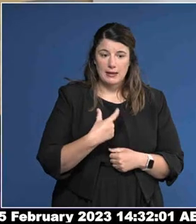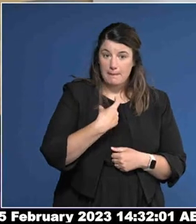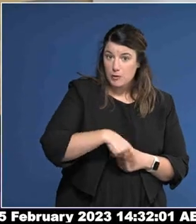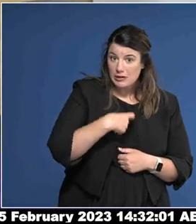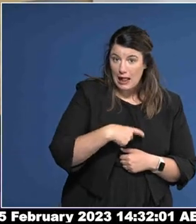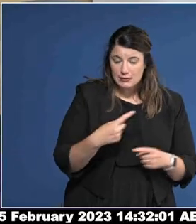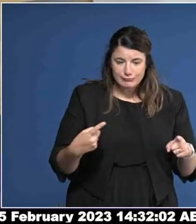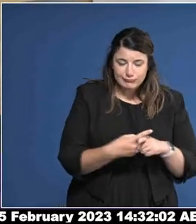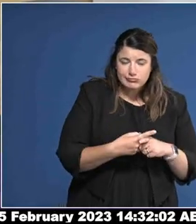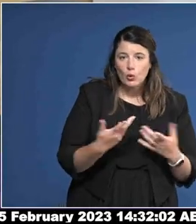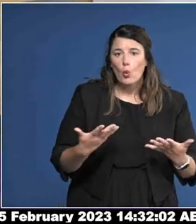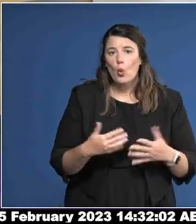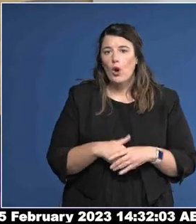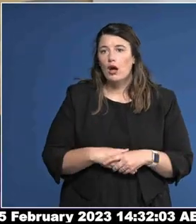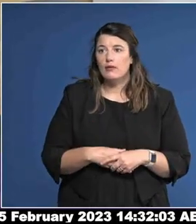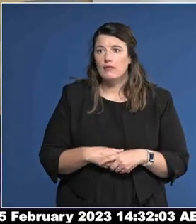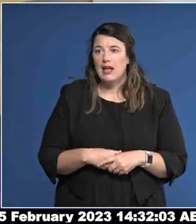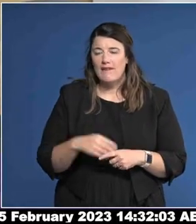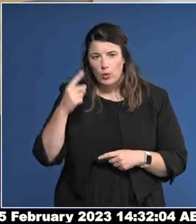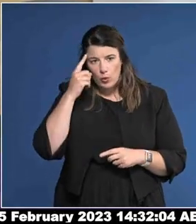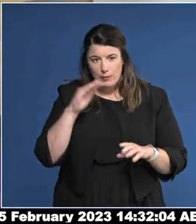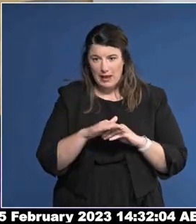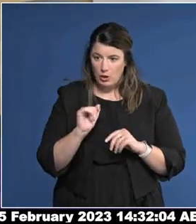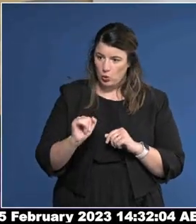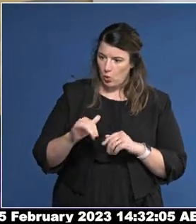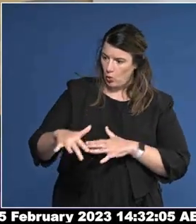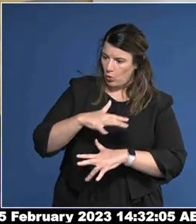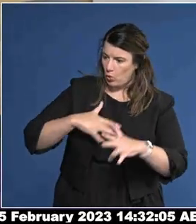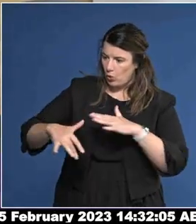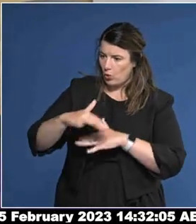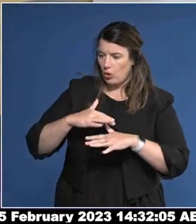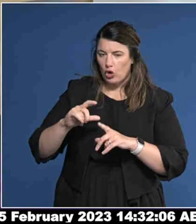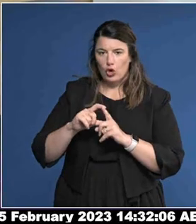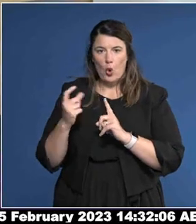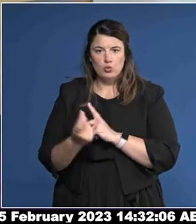But have you looked at, within the culture of the institution, what is it about the way